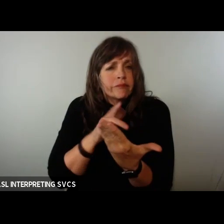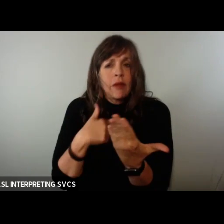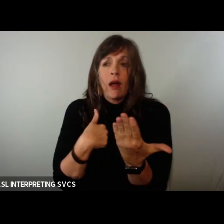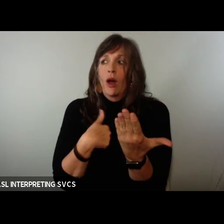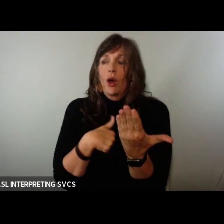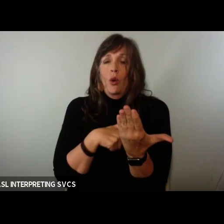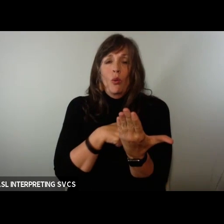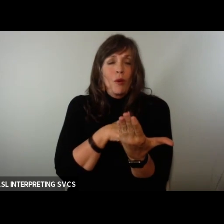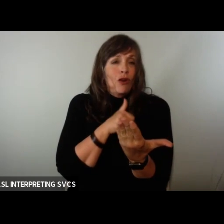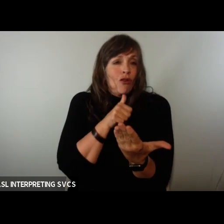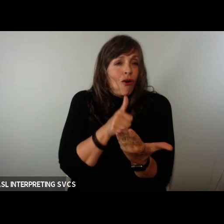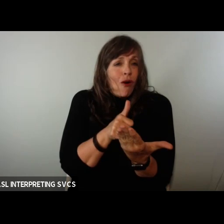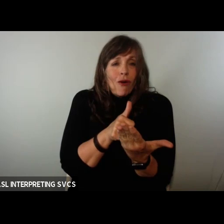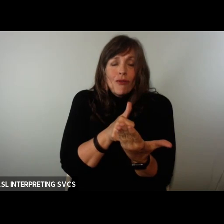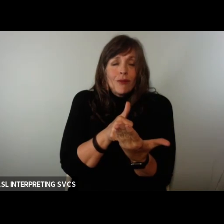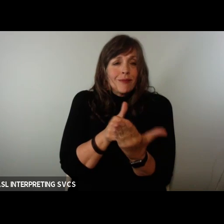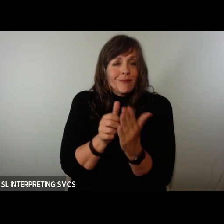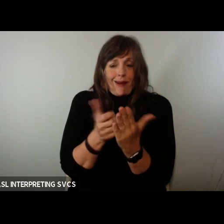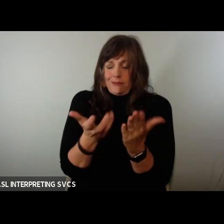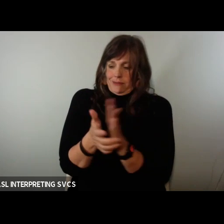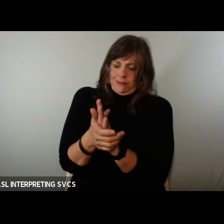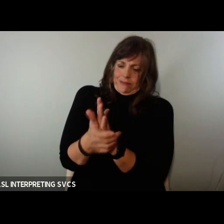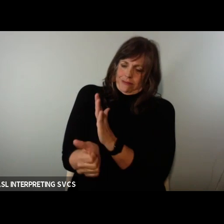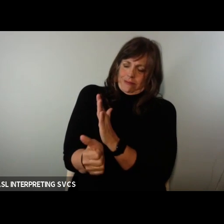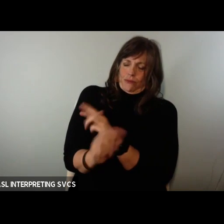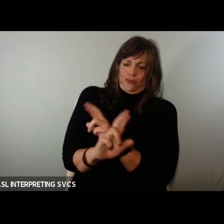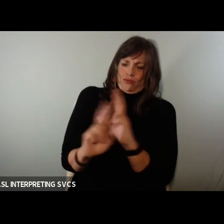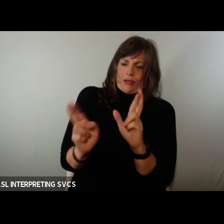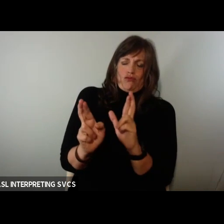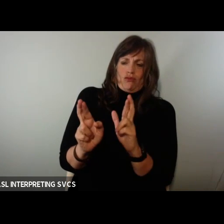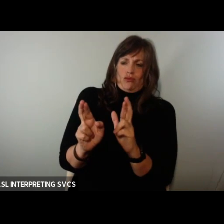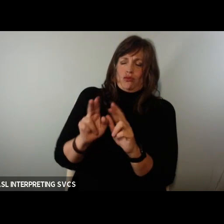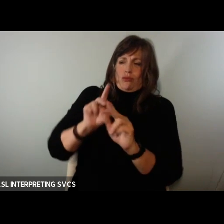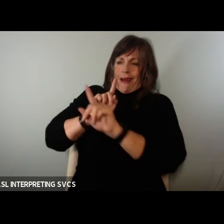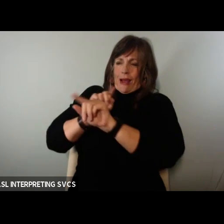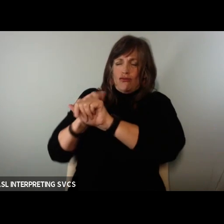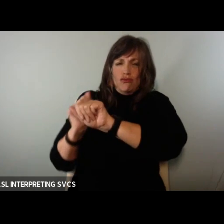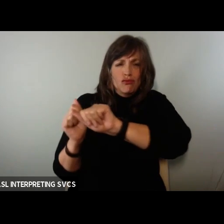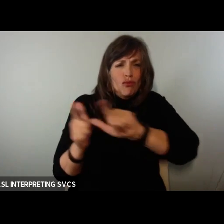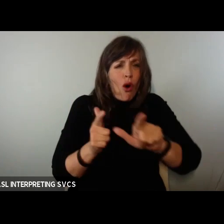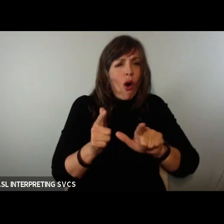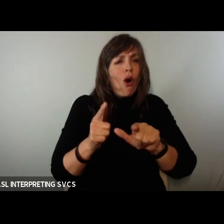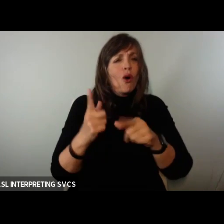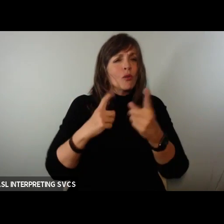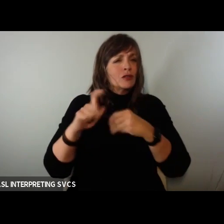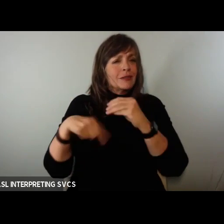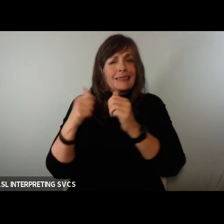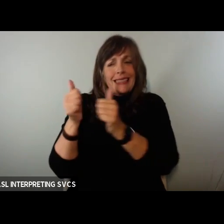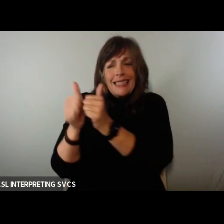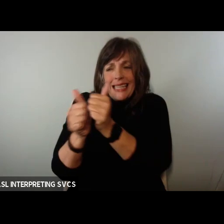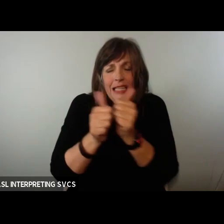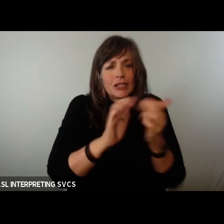specific questions about every community. Our site has been shared all over the world